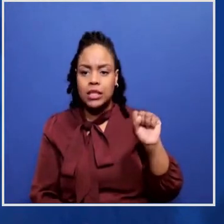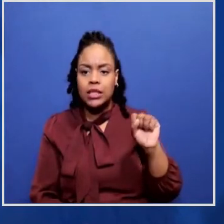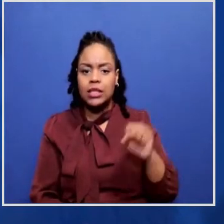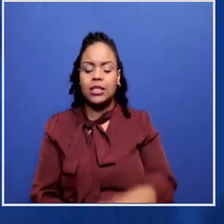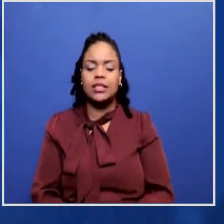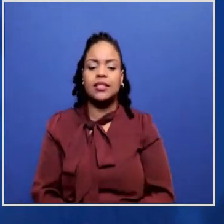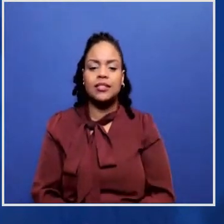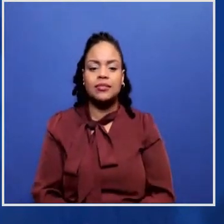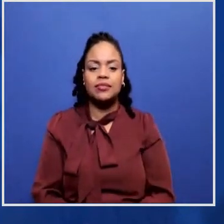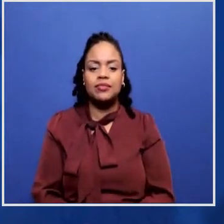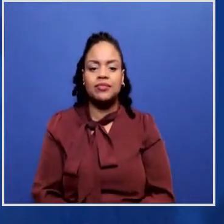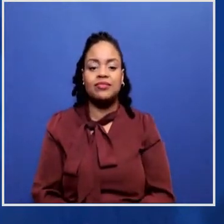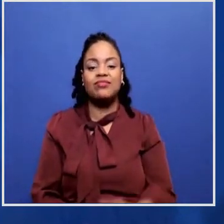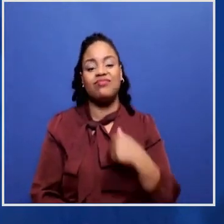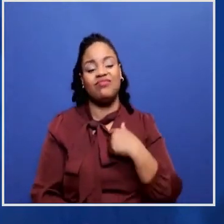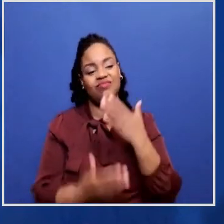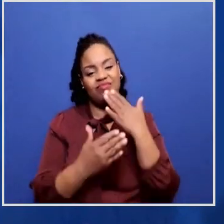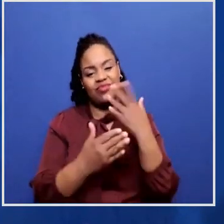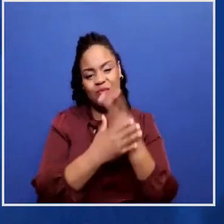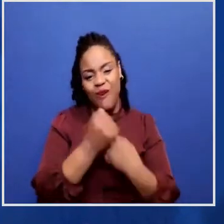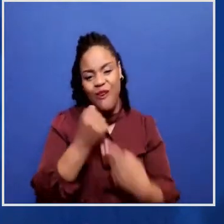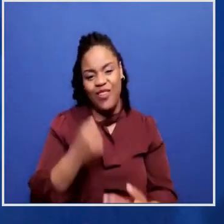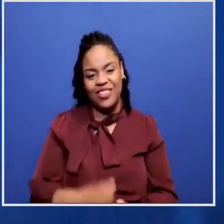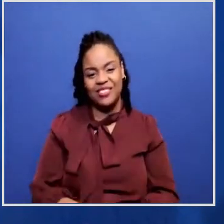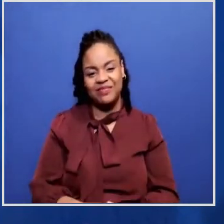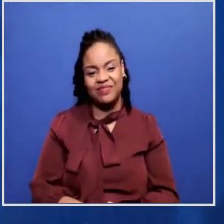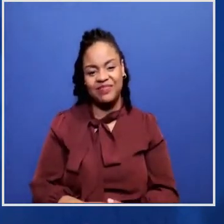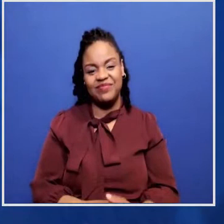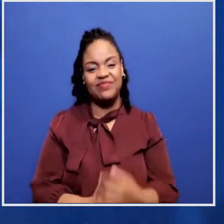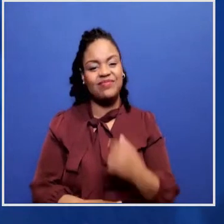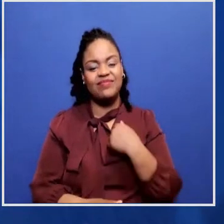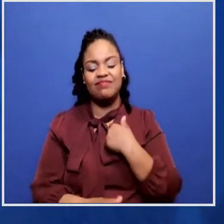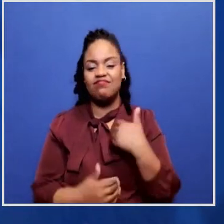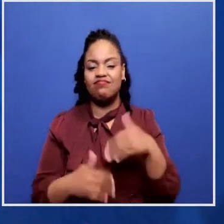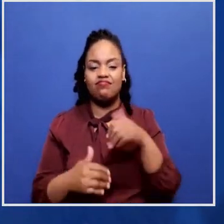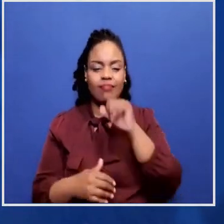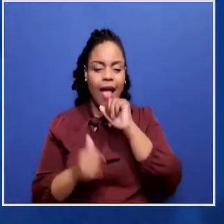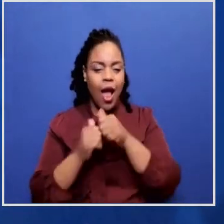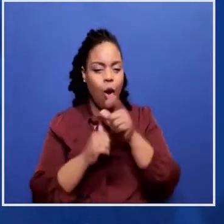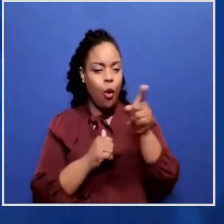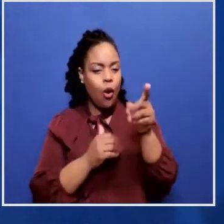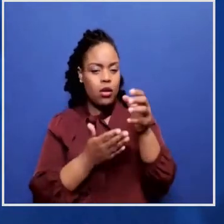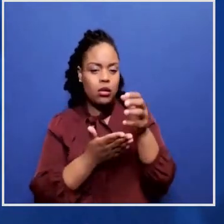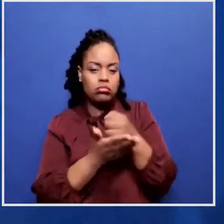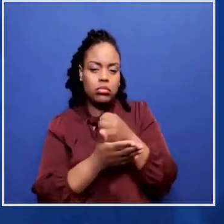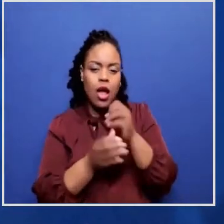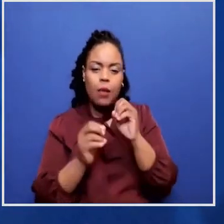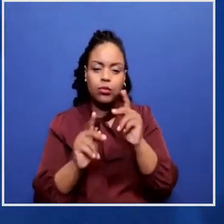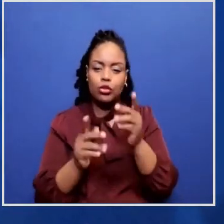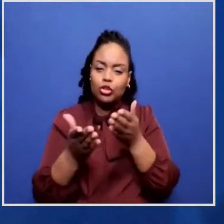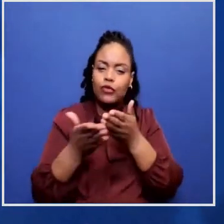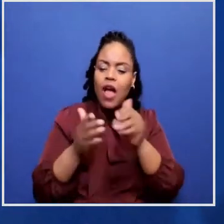MIRELES, FOR SHARING WHAT HAS LED THEM TO SERVE.